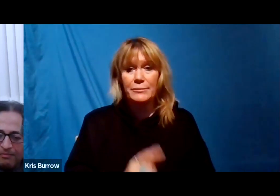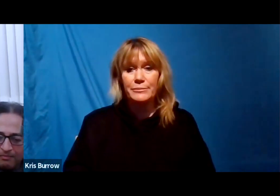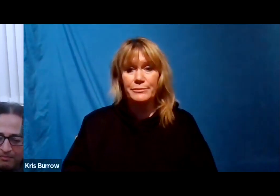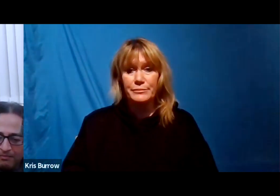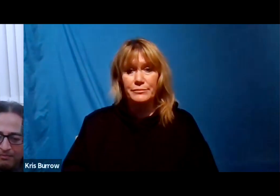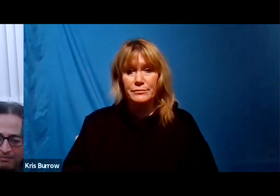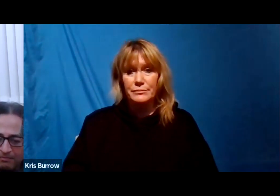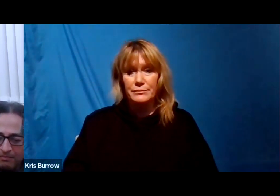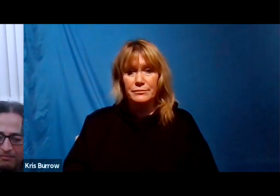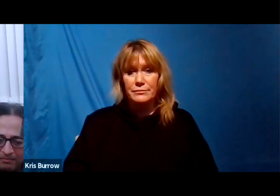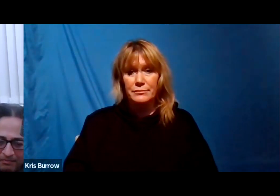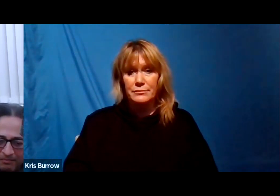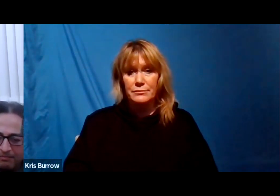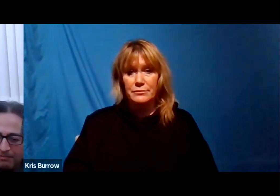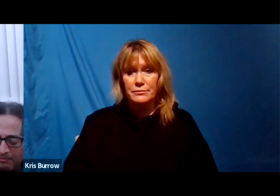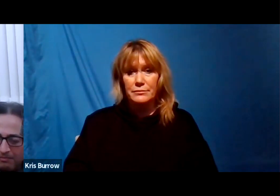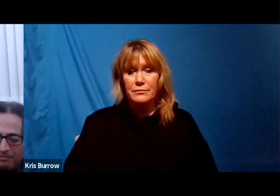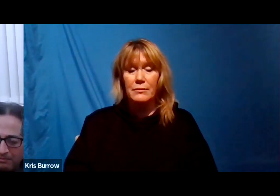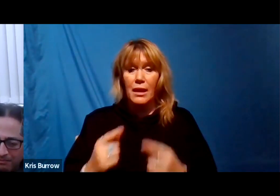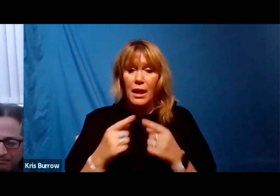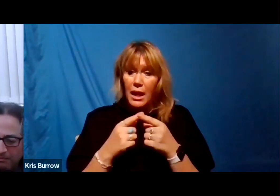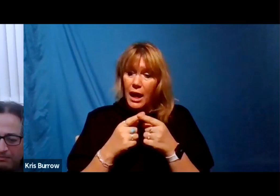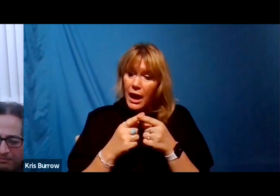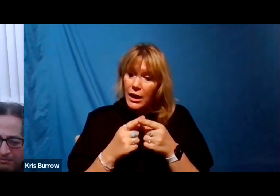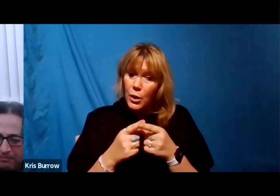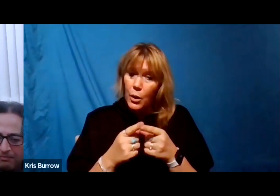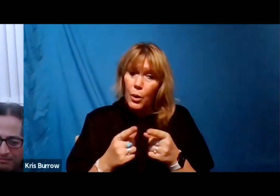condone such actions.